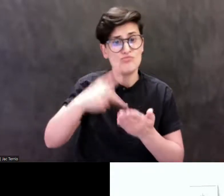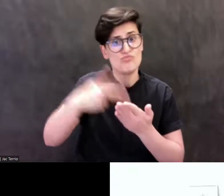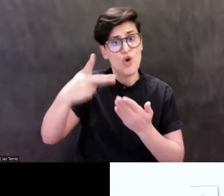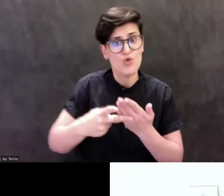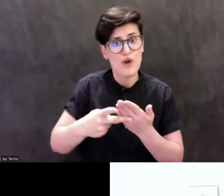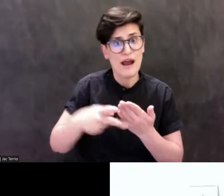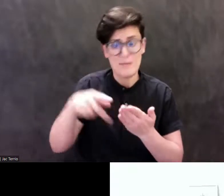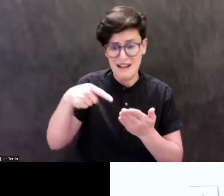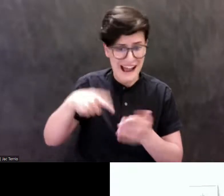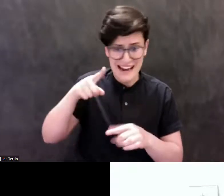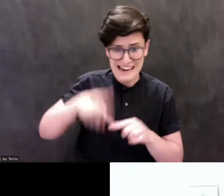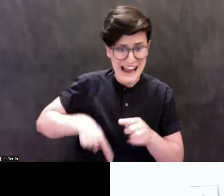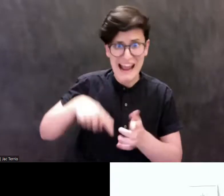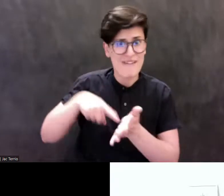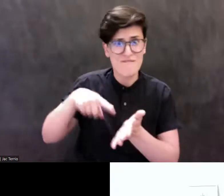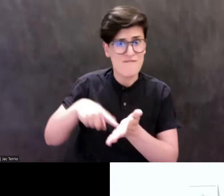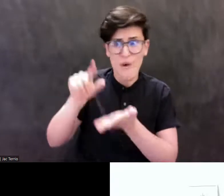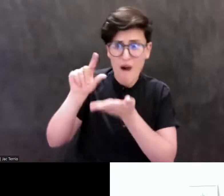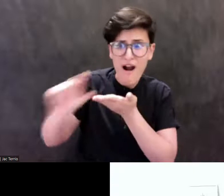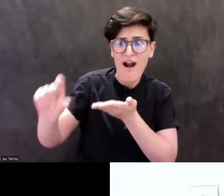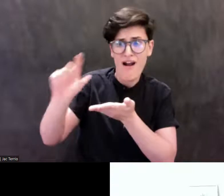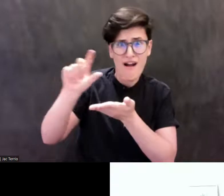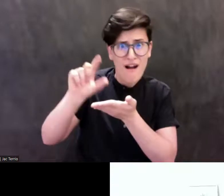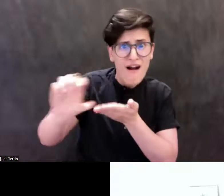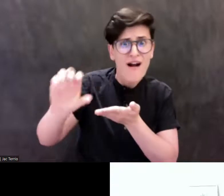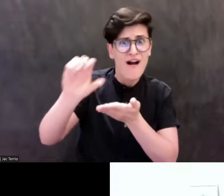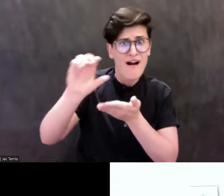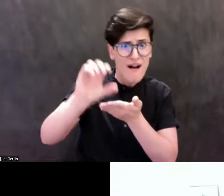You have the right to say to the company wait, I don't have the income to pay that.